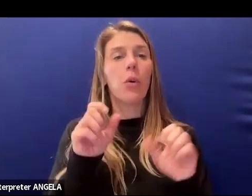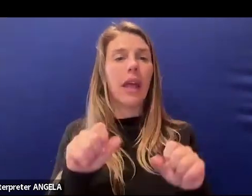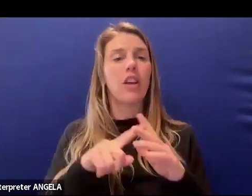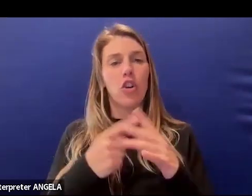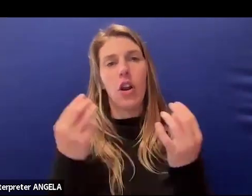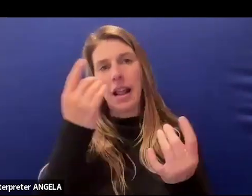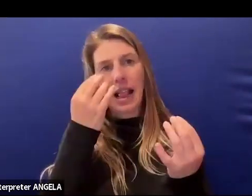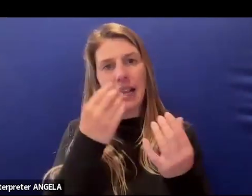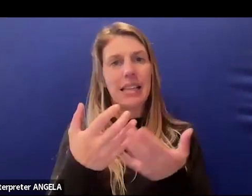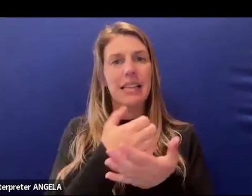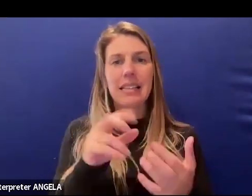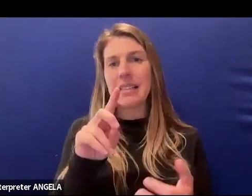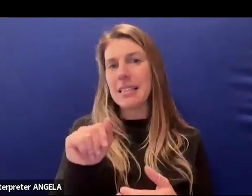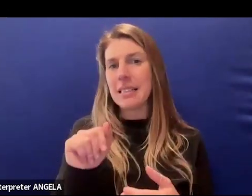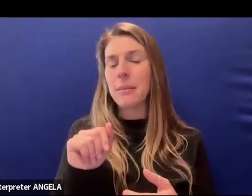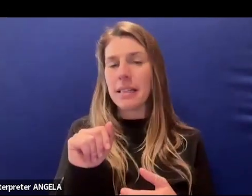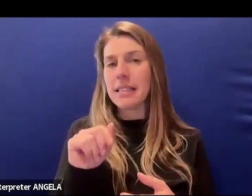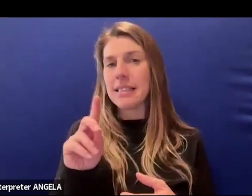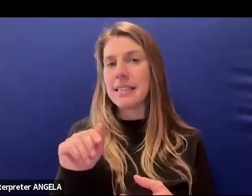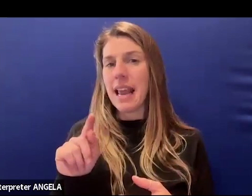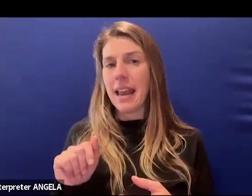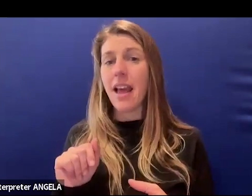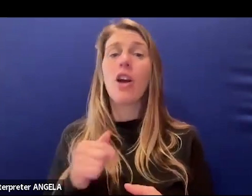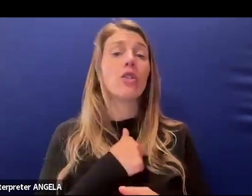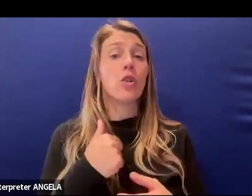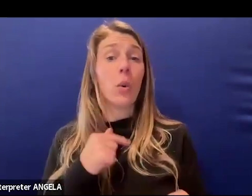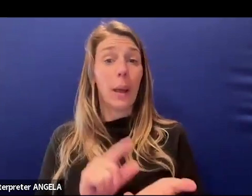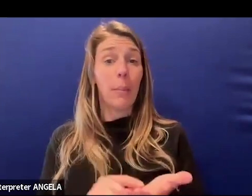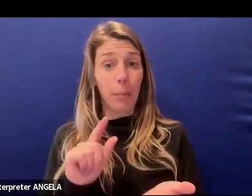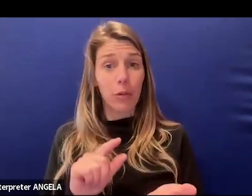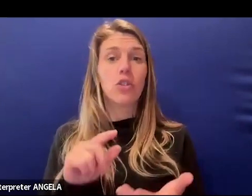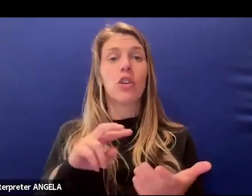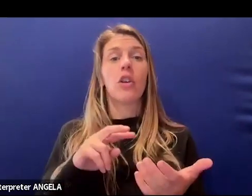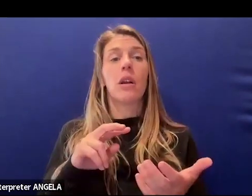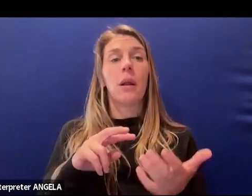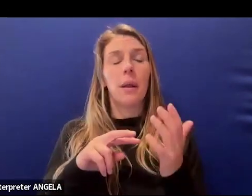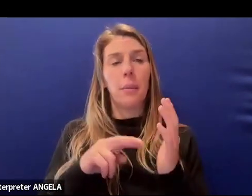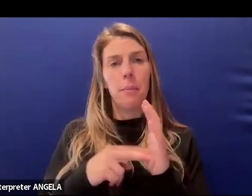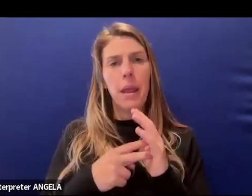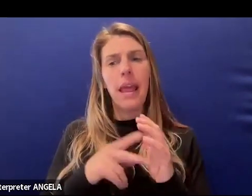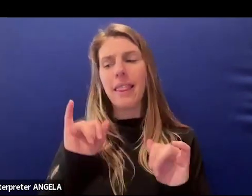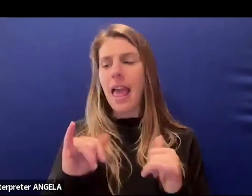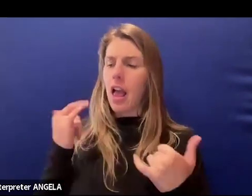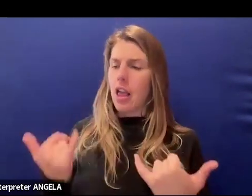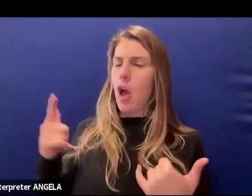that you can think about collecting disability data. I think once we published this, it gave people a best practice